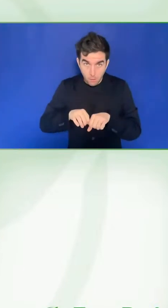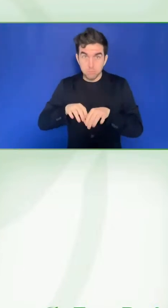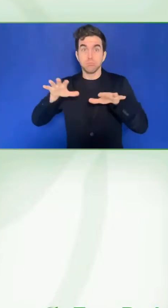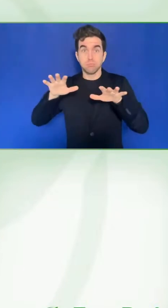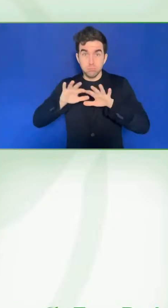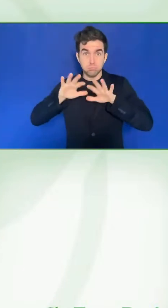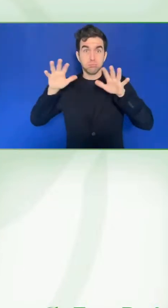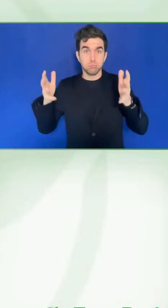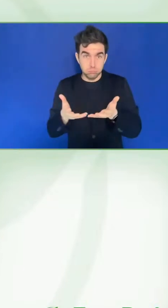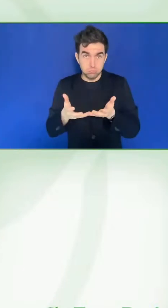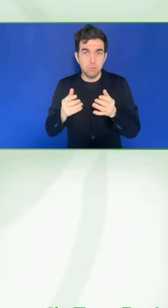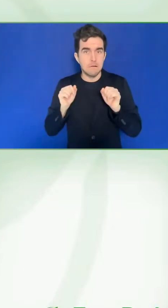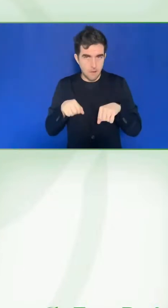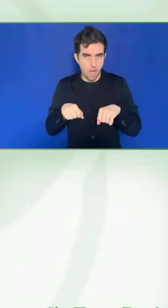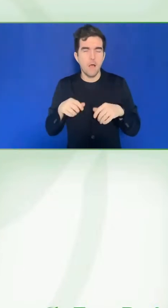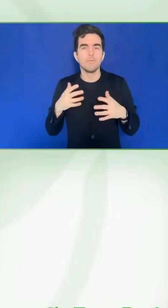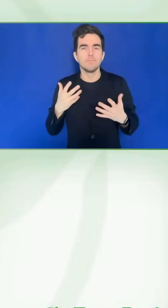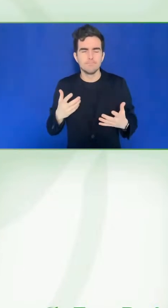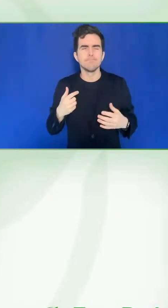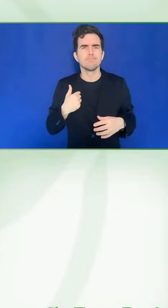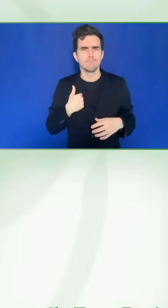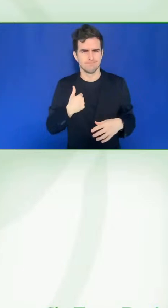own rhythm, their own speed.